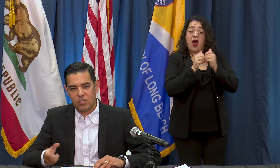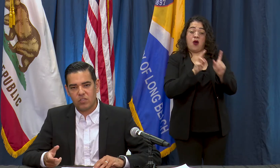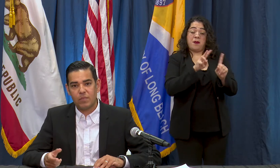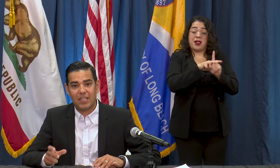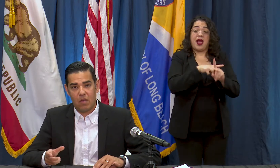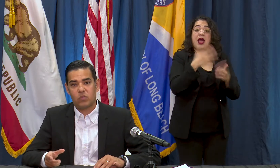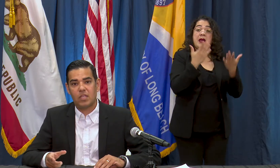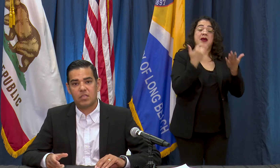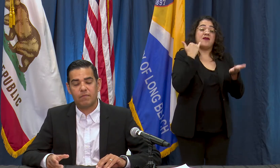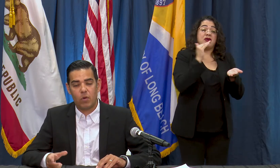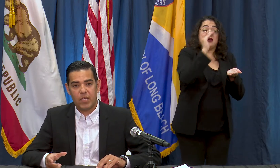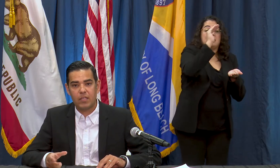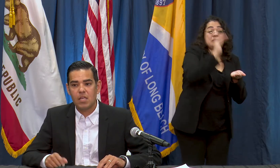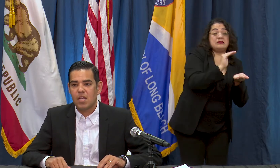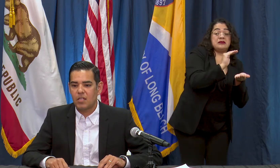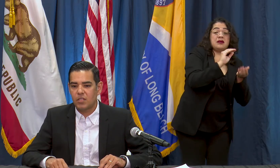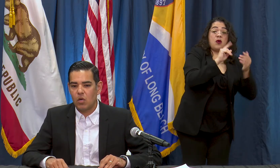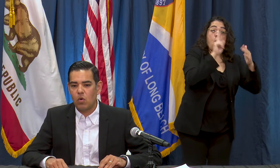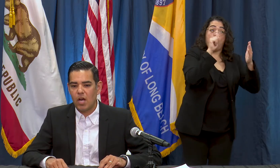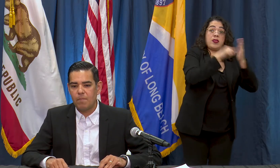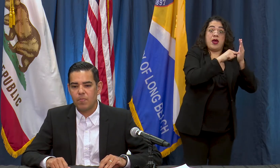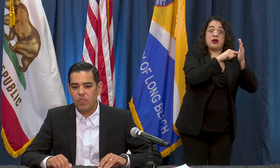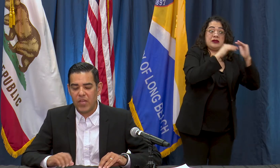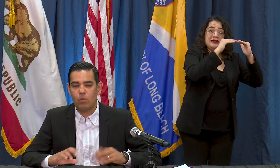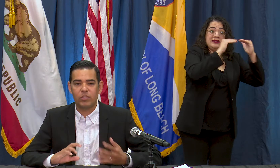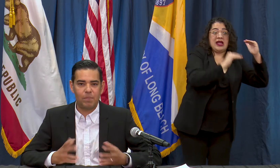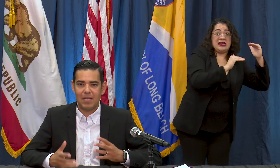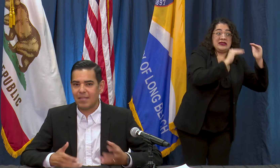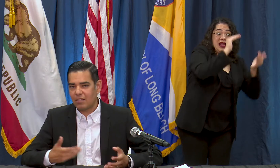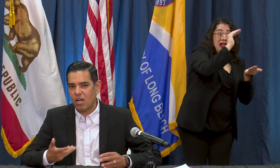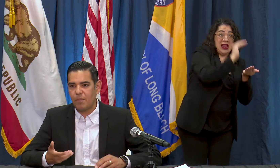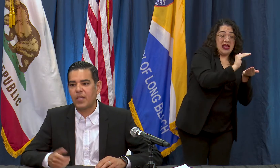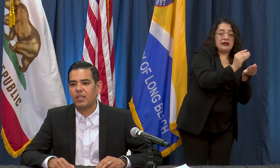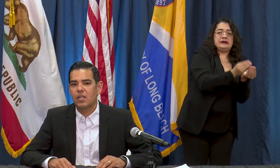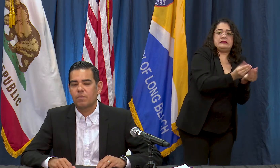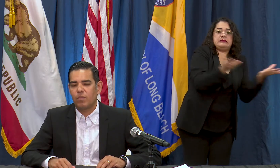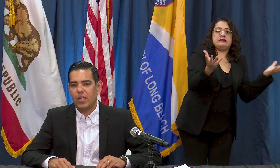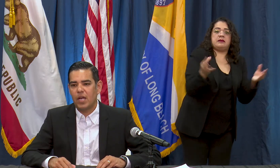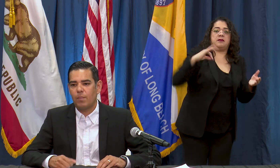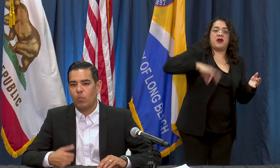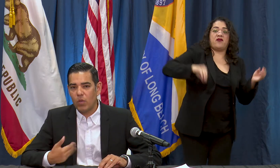system the council ends up voting and so they will debate that topic but we